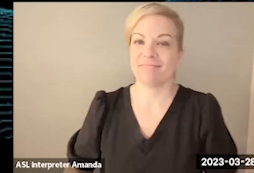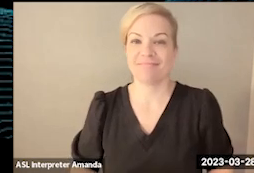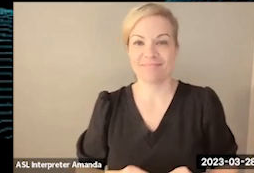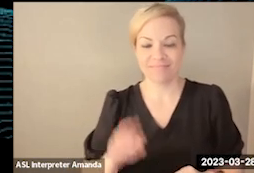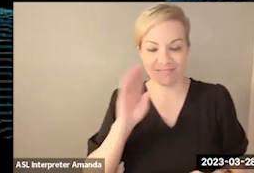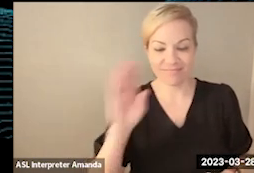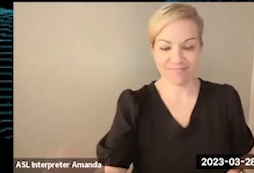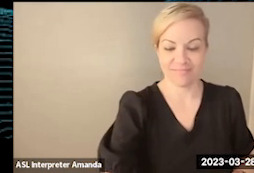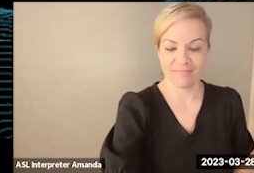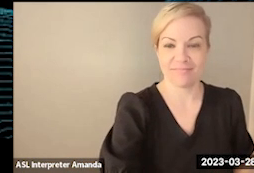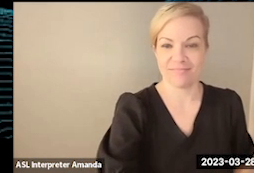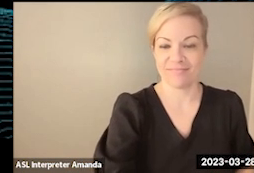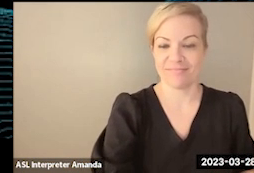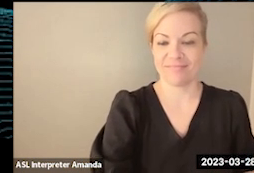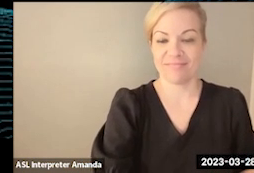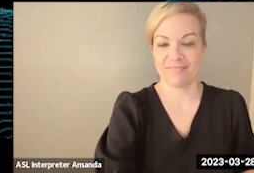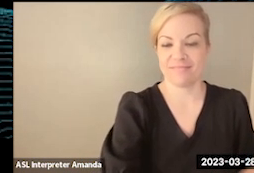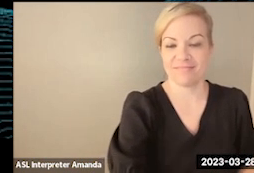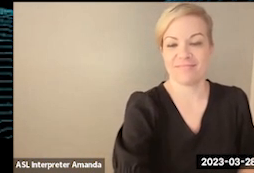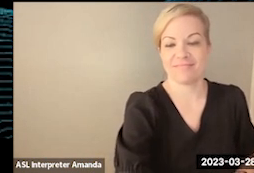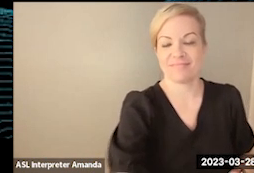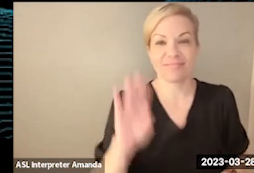Kimberly: Hello, everyone.